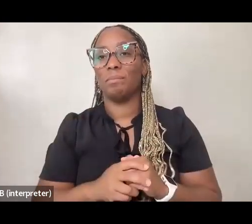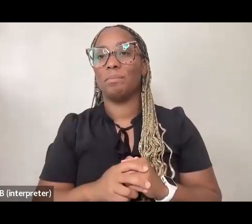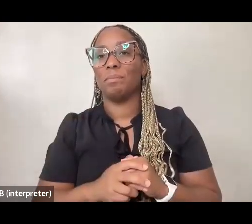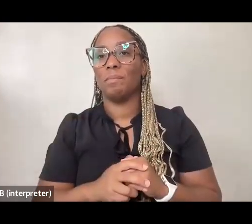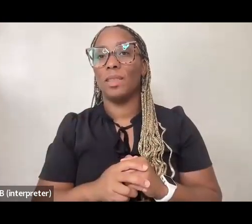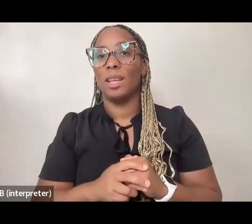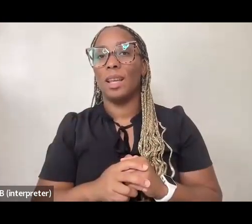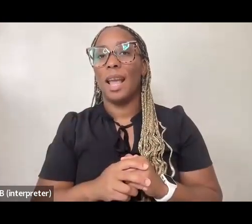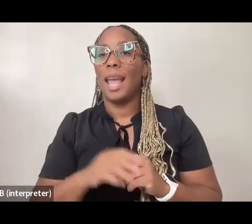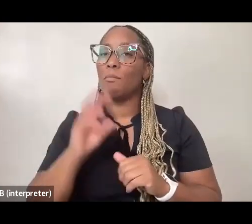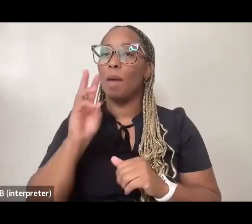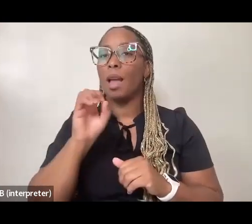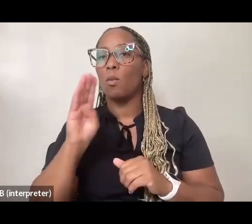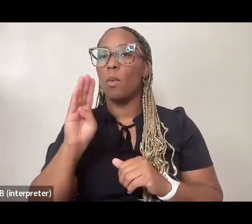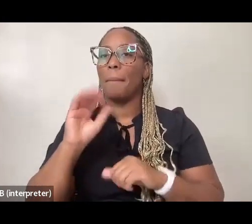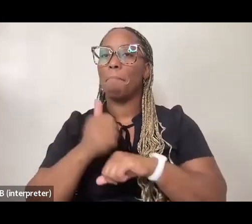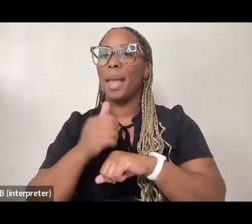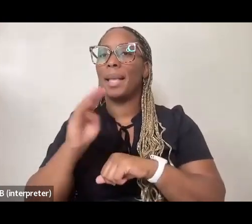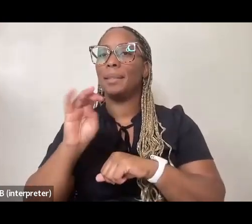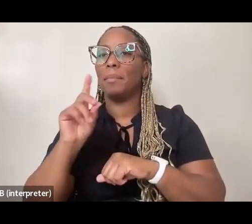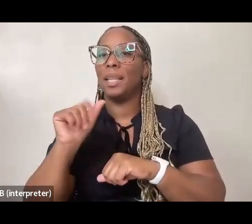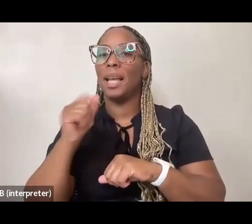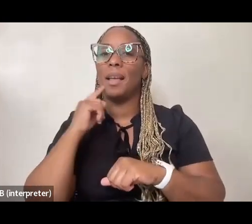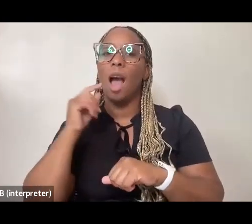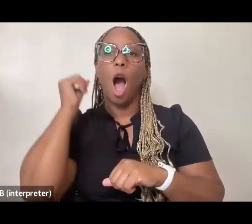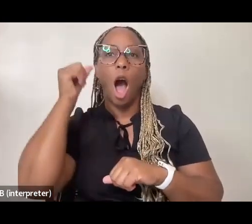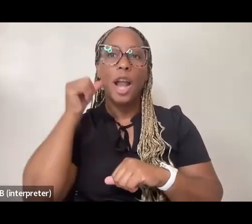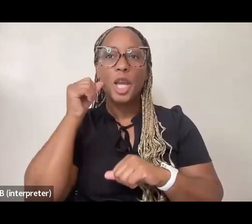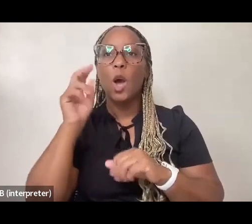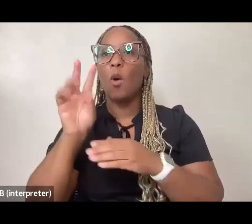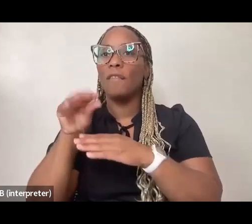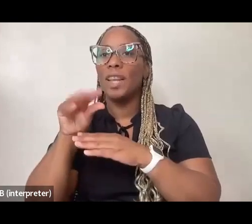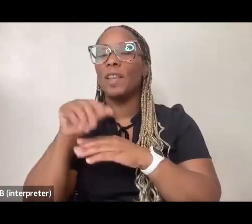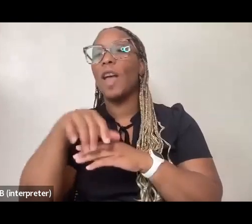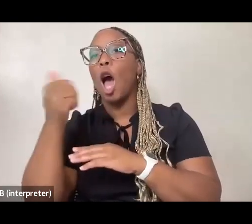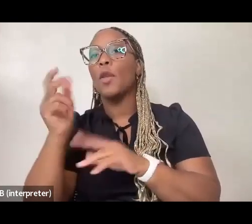And by web-based media, I mean audio or video created by someone else and hosted on the web.